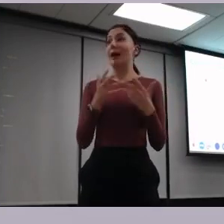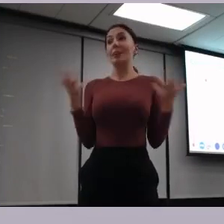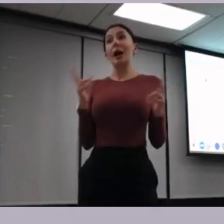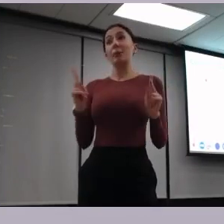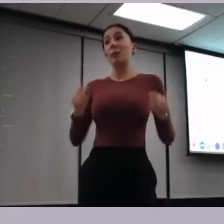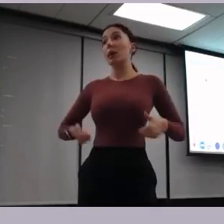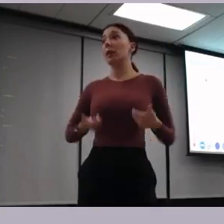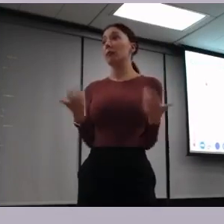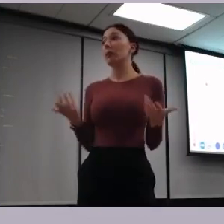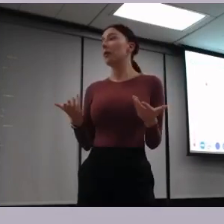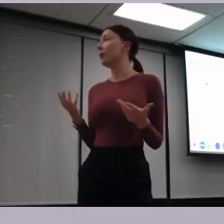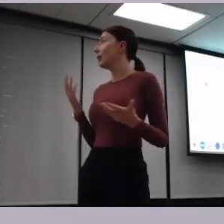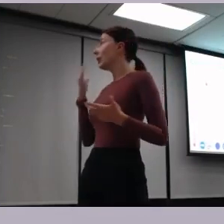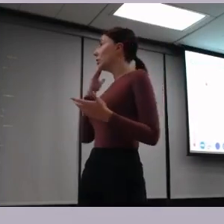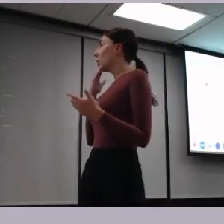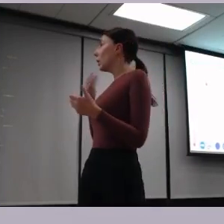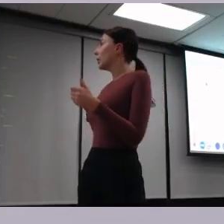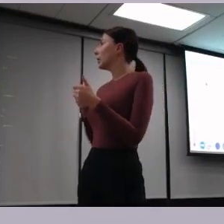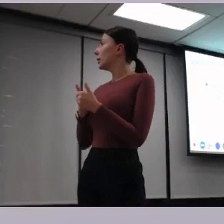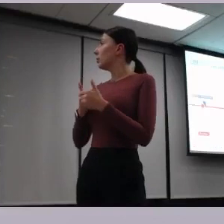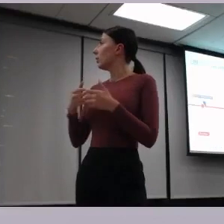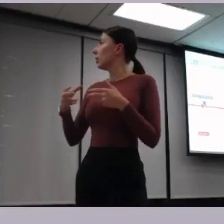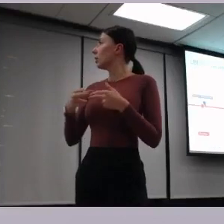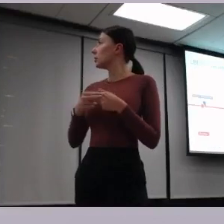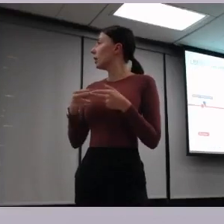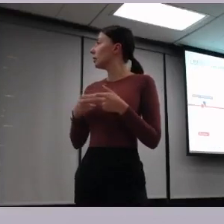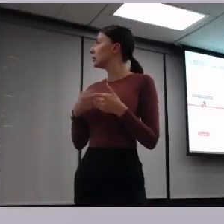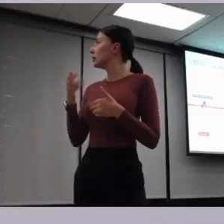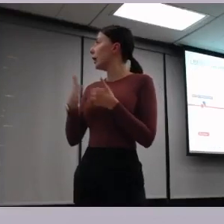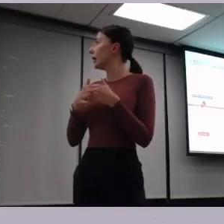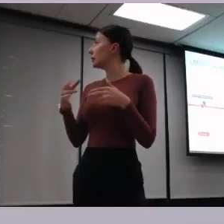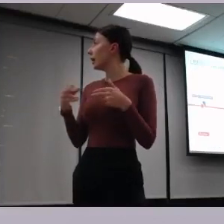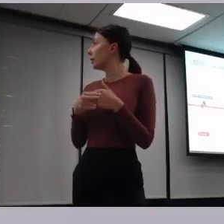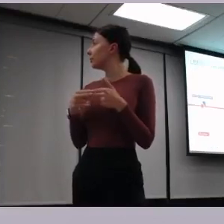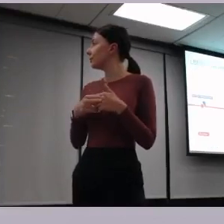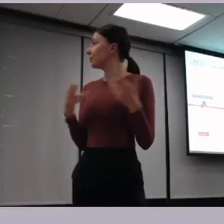So next slide, Next slide, just to